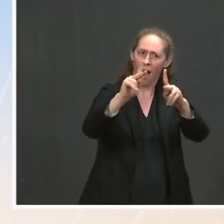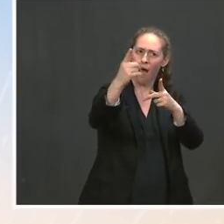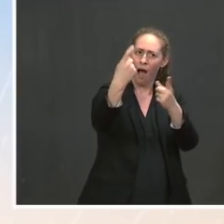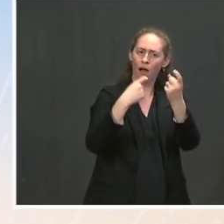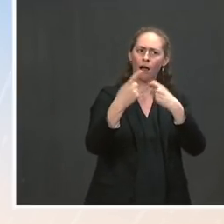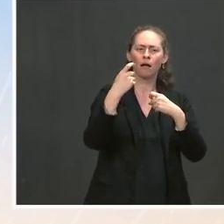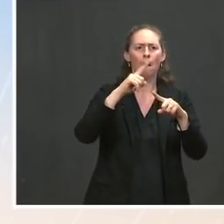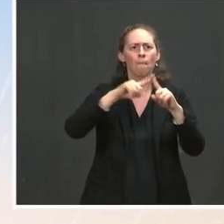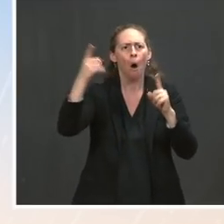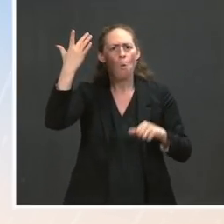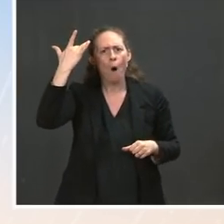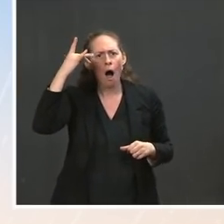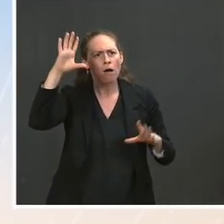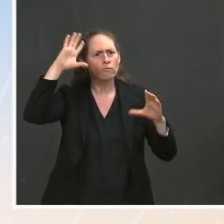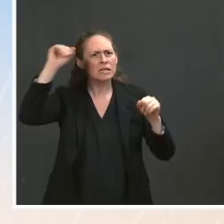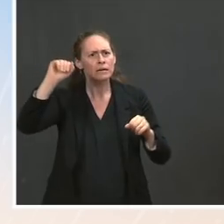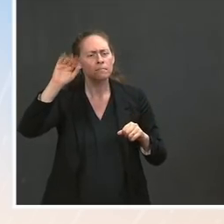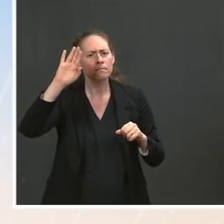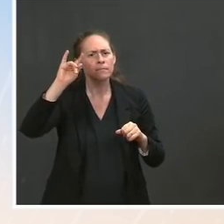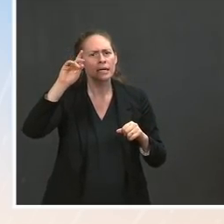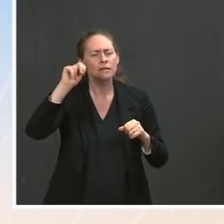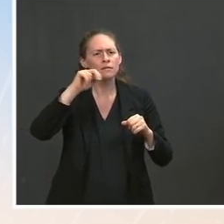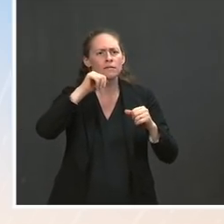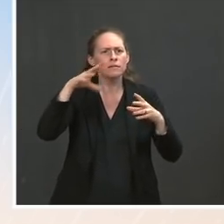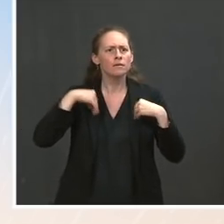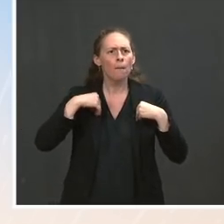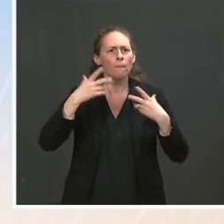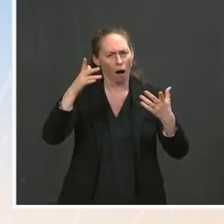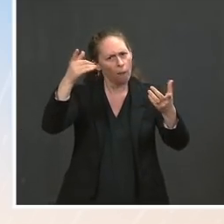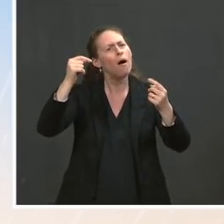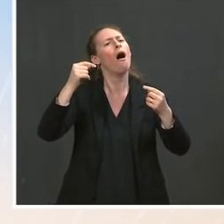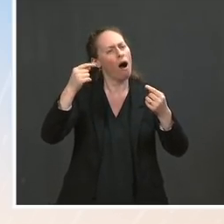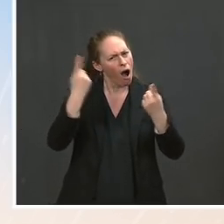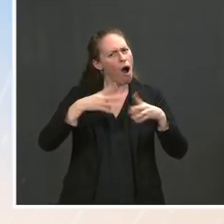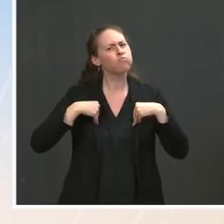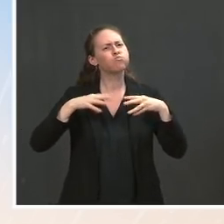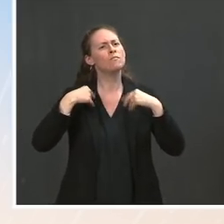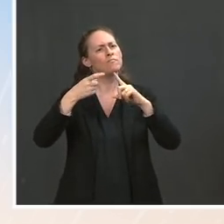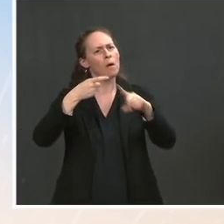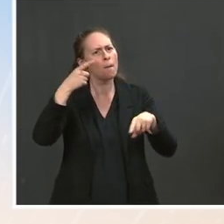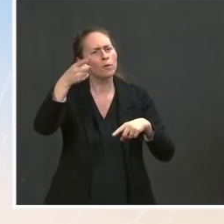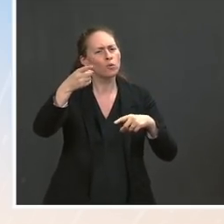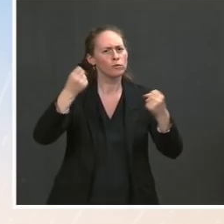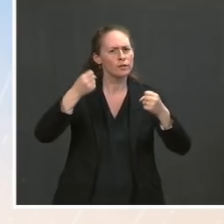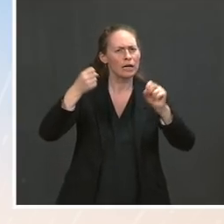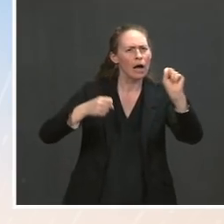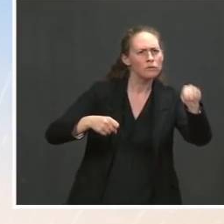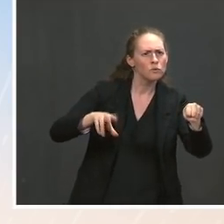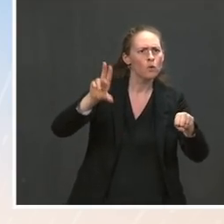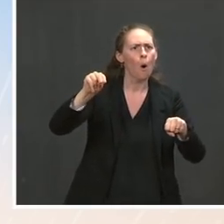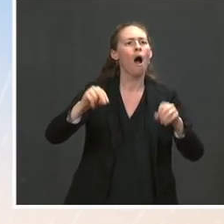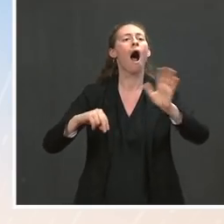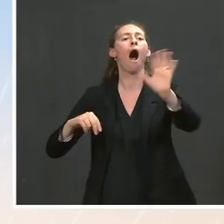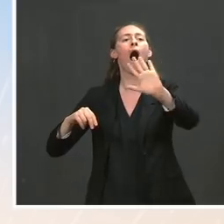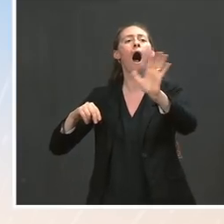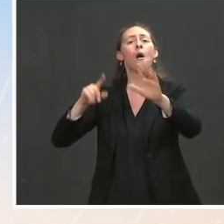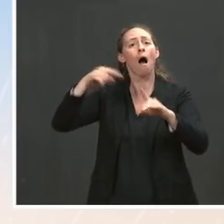since he came into office? Yes or no. The Press: Only when I have shouted after he goes through his whole list,